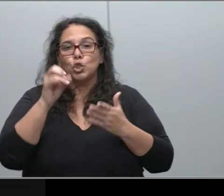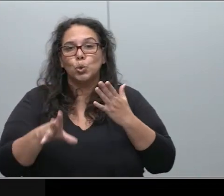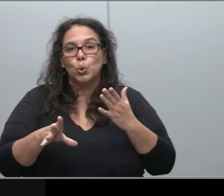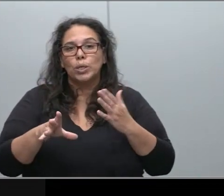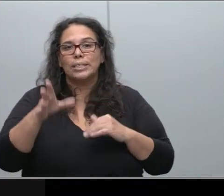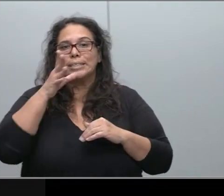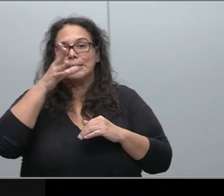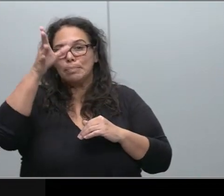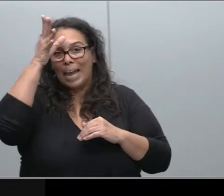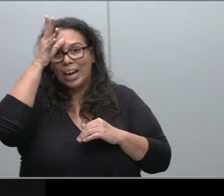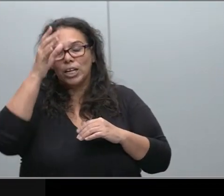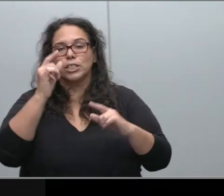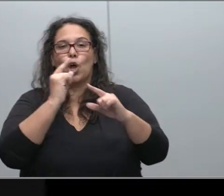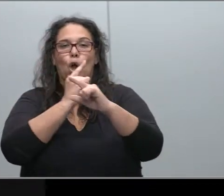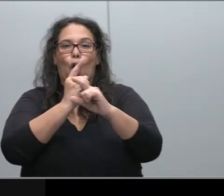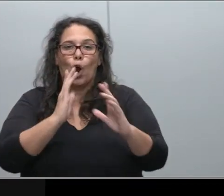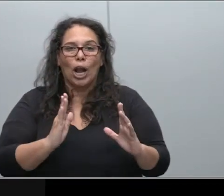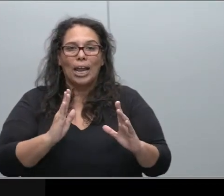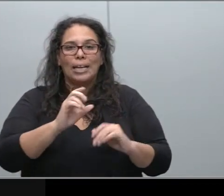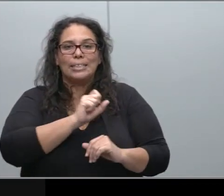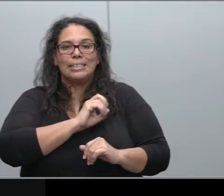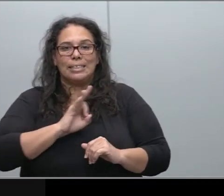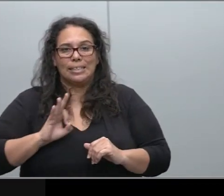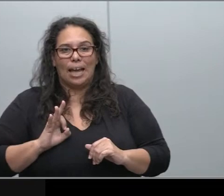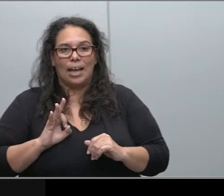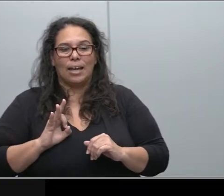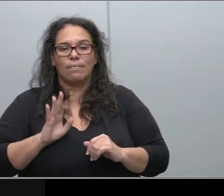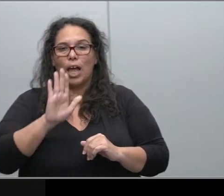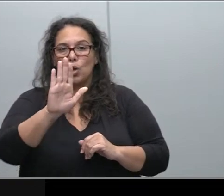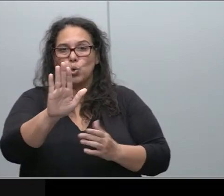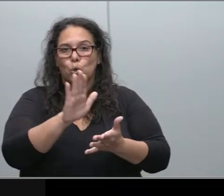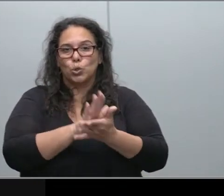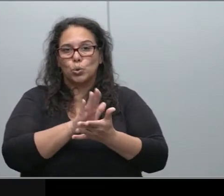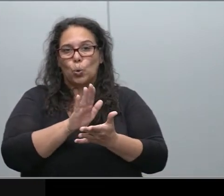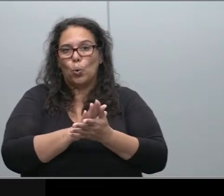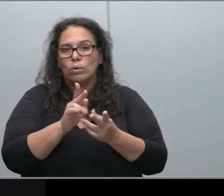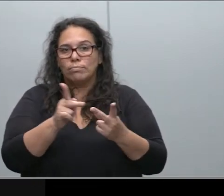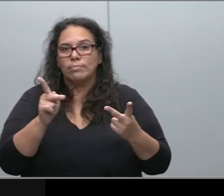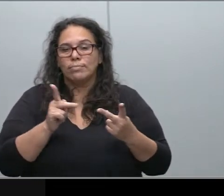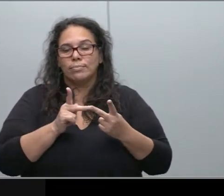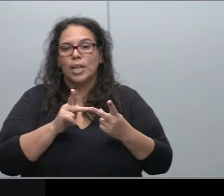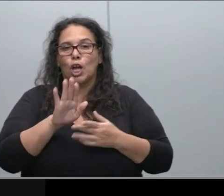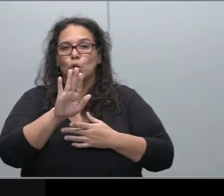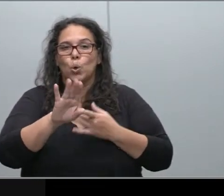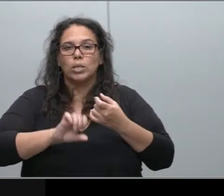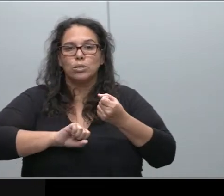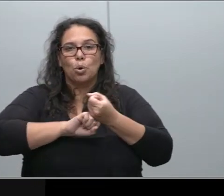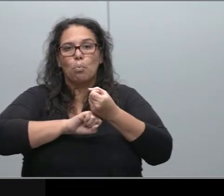and the urgency with which connectivity support has come to many students.